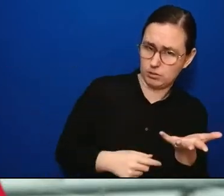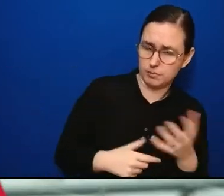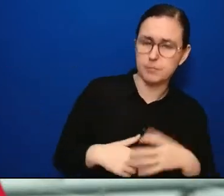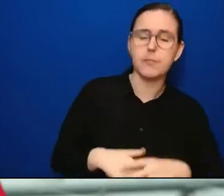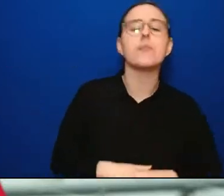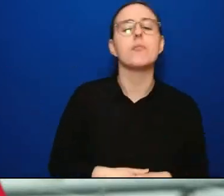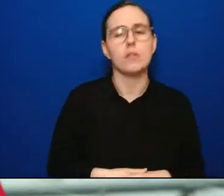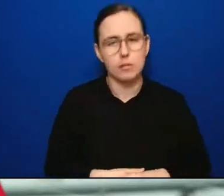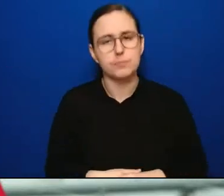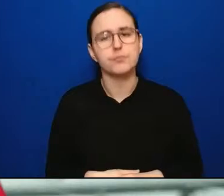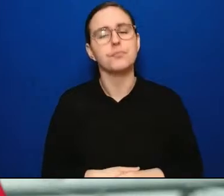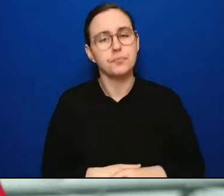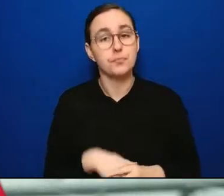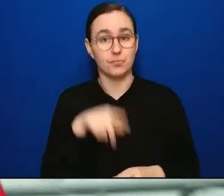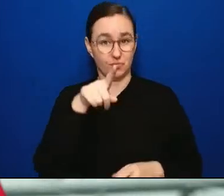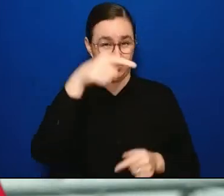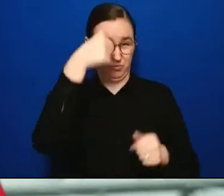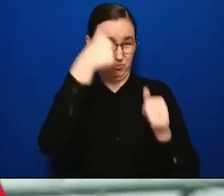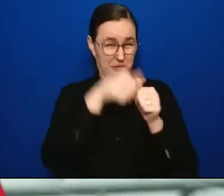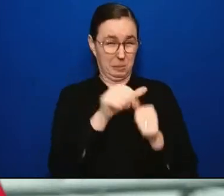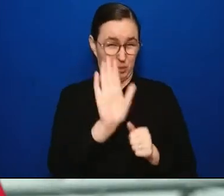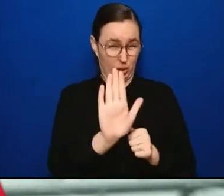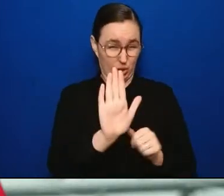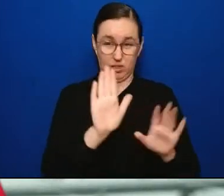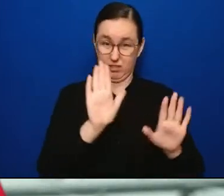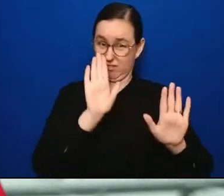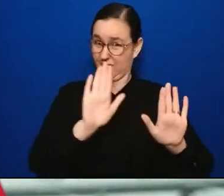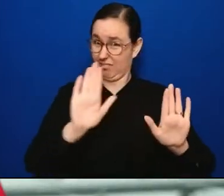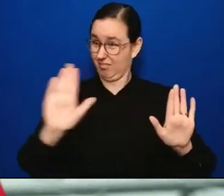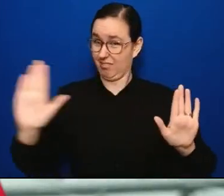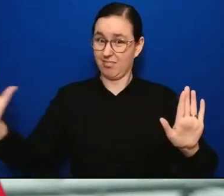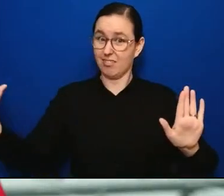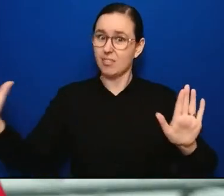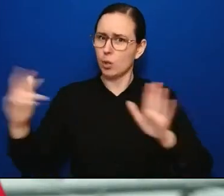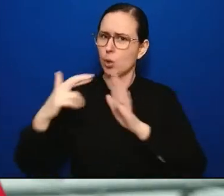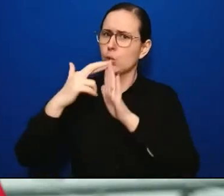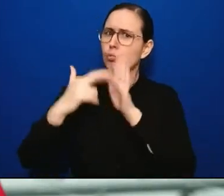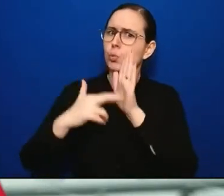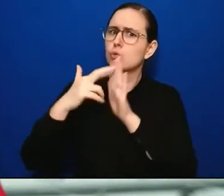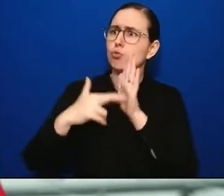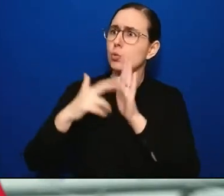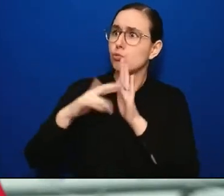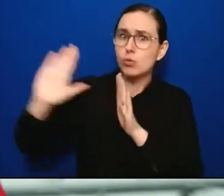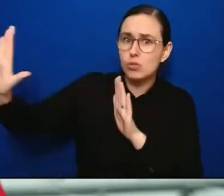the measures that we took were not the same as some other provinces. We're right on track.